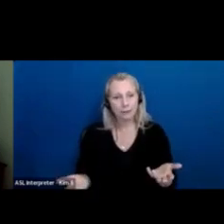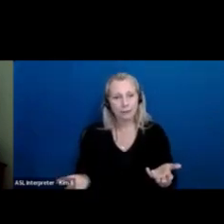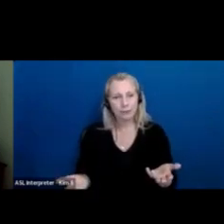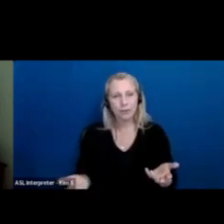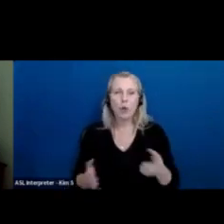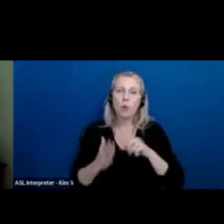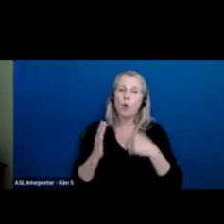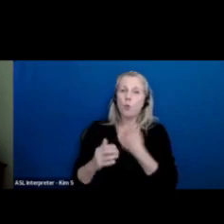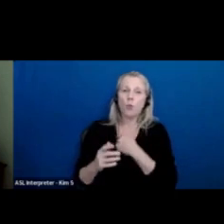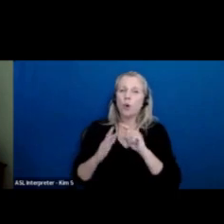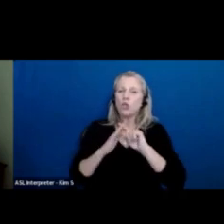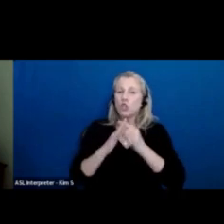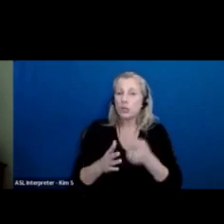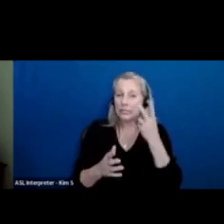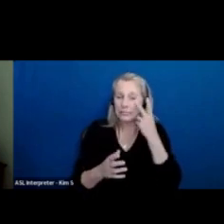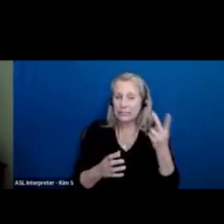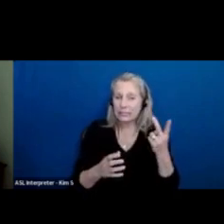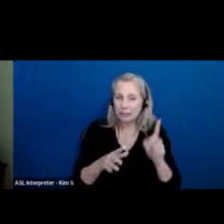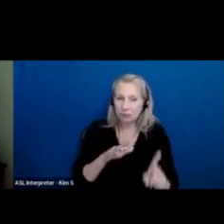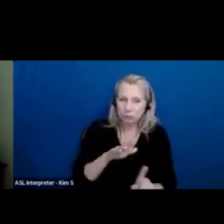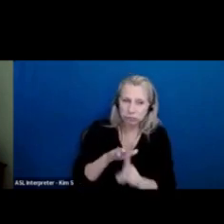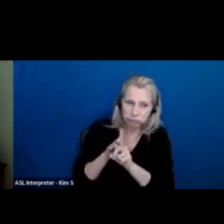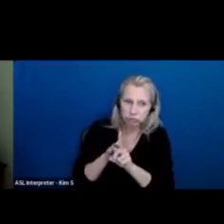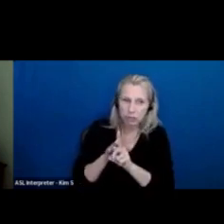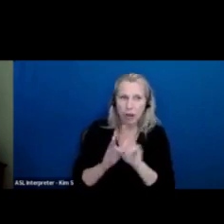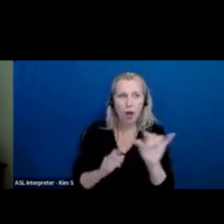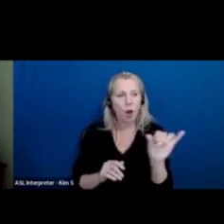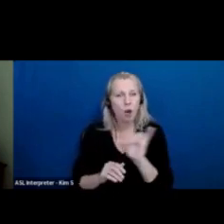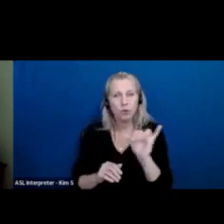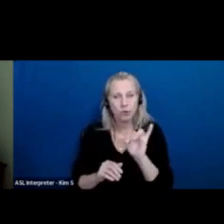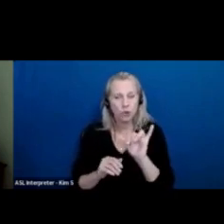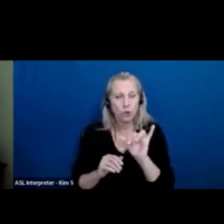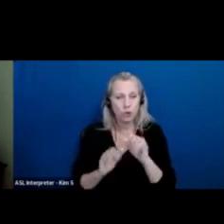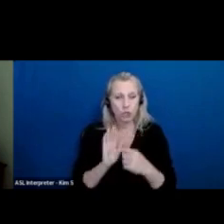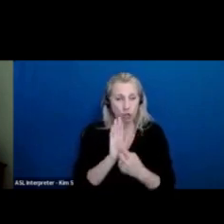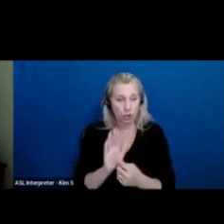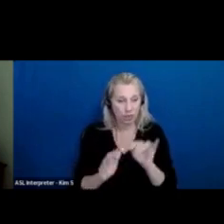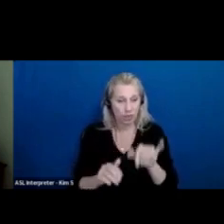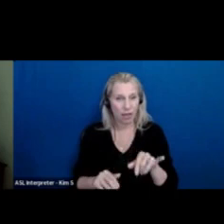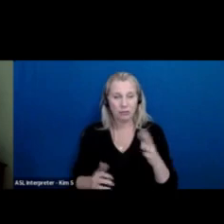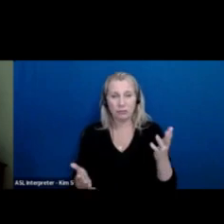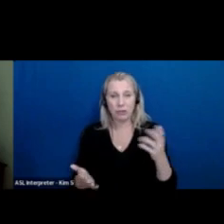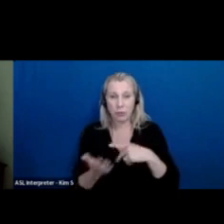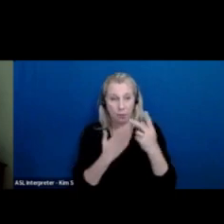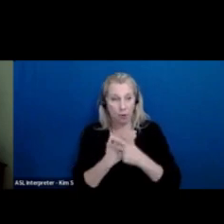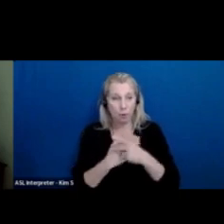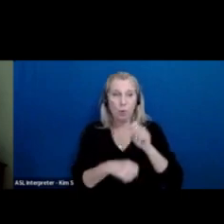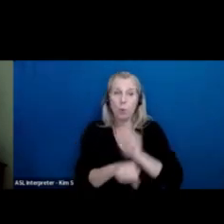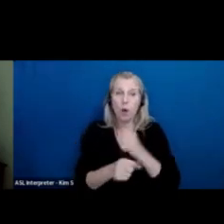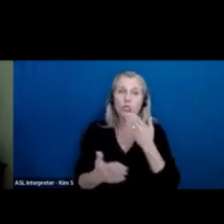starting to see emerge are also indications that wraparound works well with people of color,